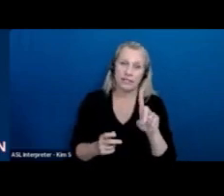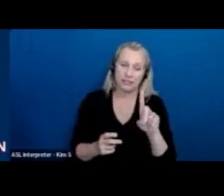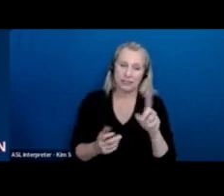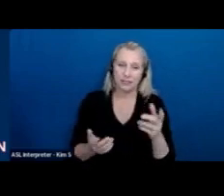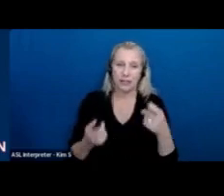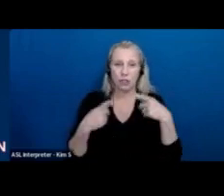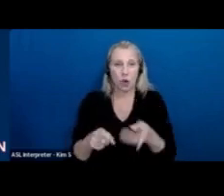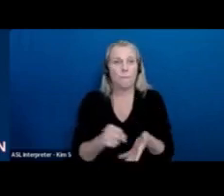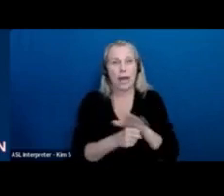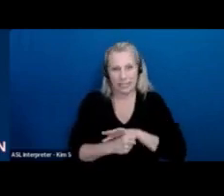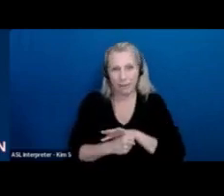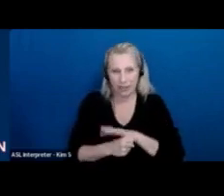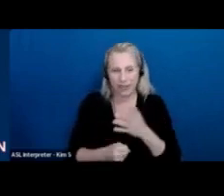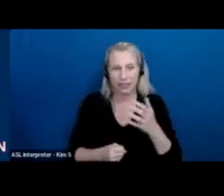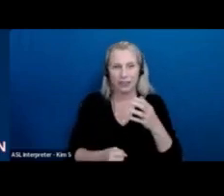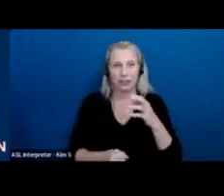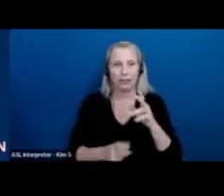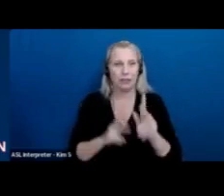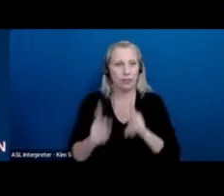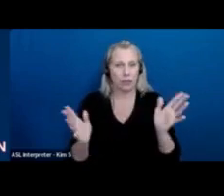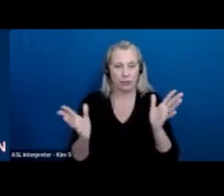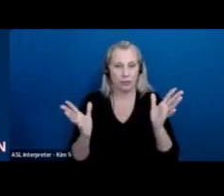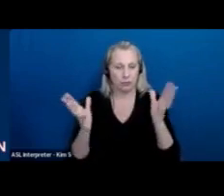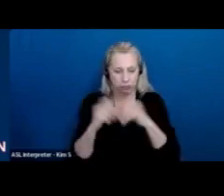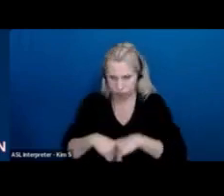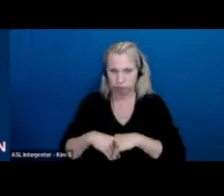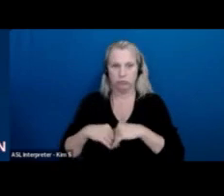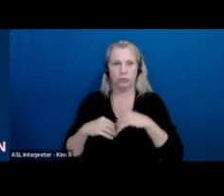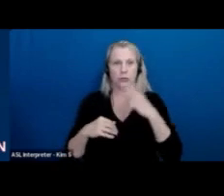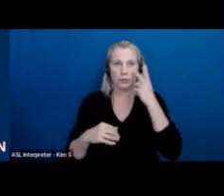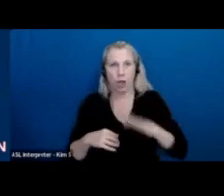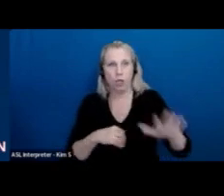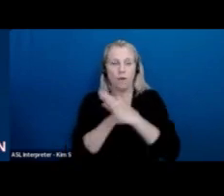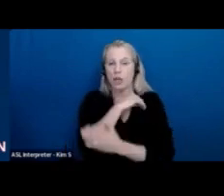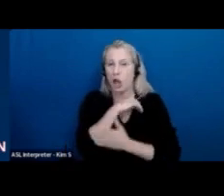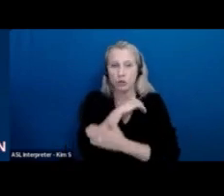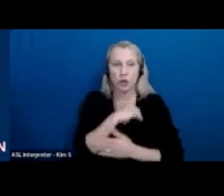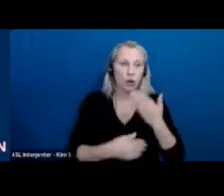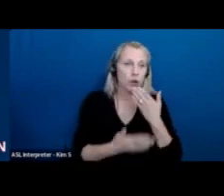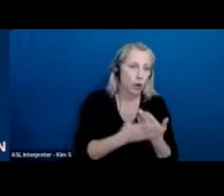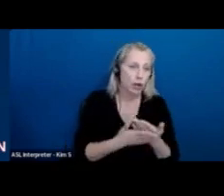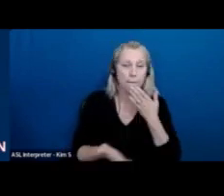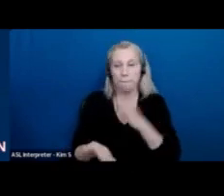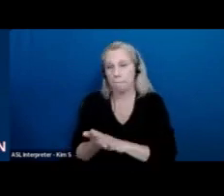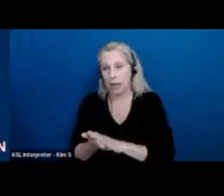the pandemic, things shut down and what we saw around the country, good, bad or indifferent, whatever it might